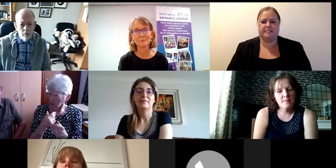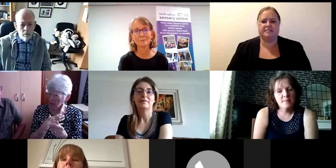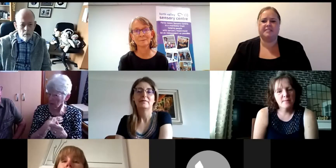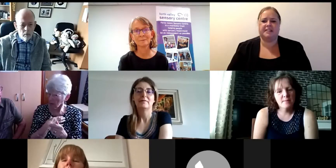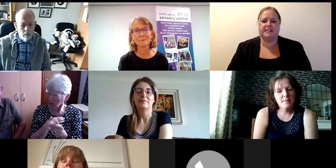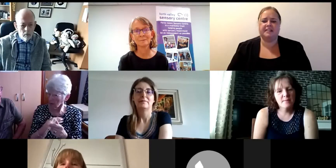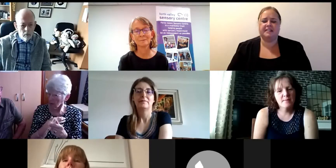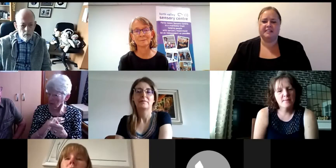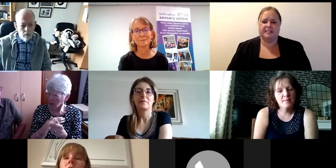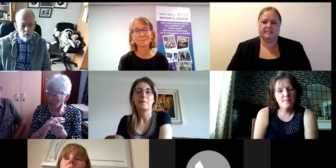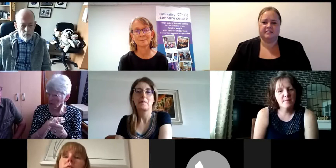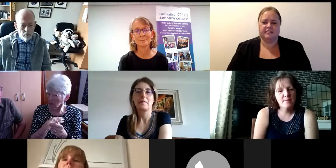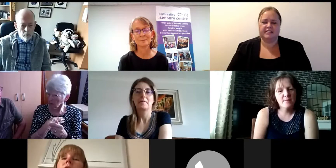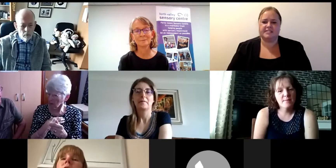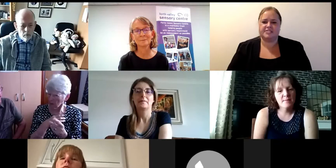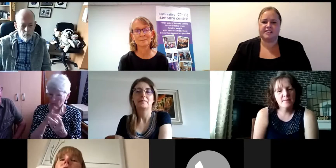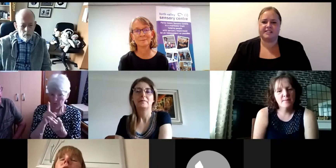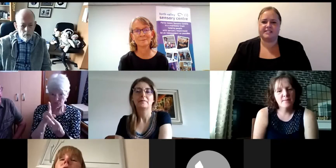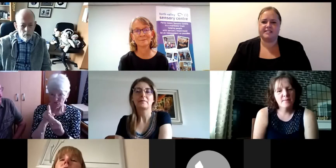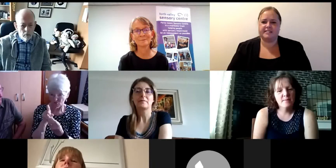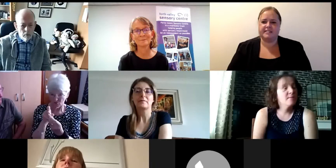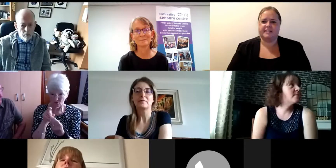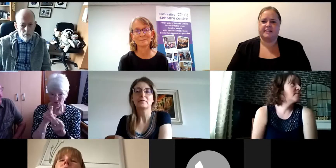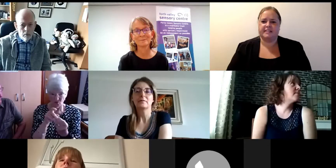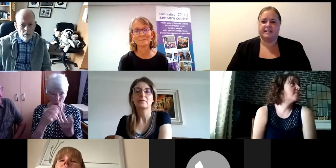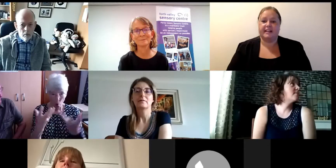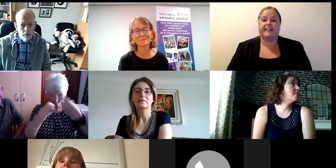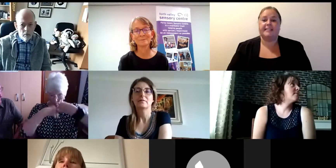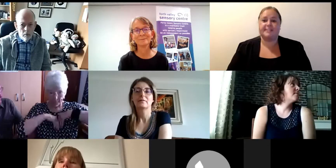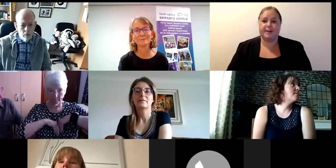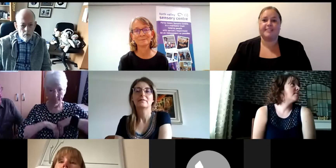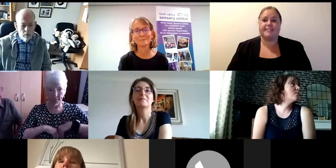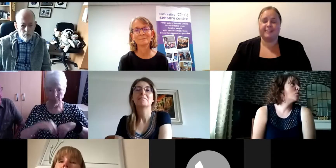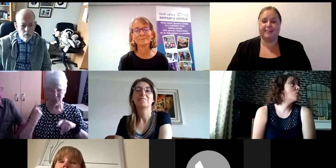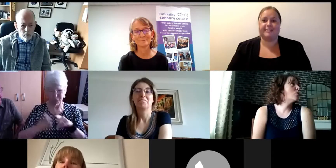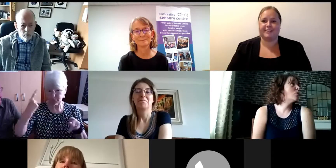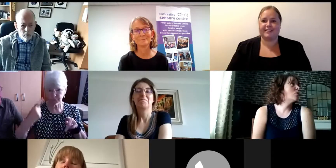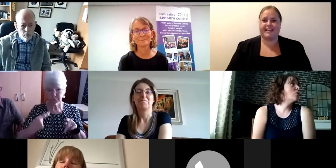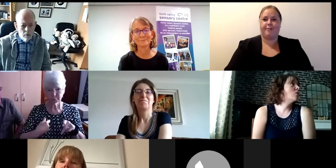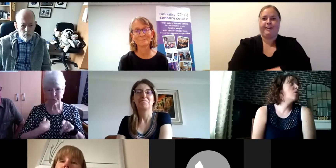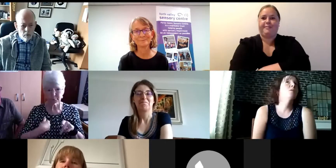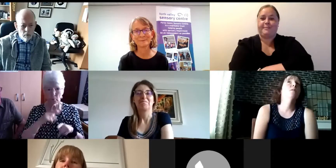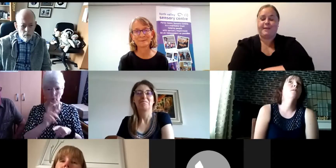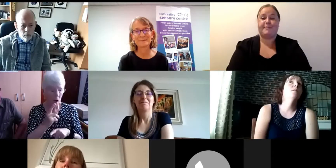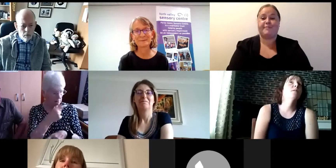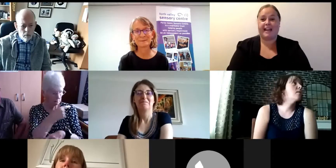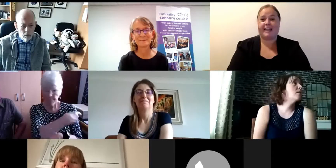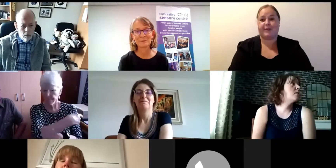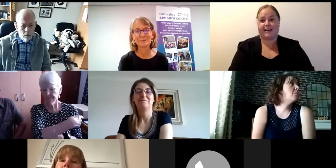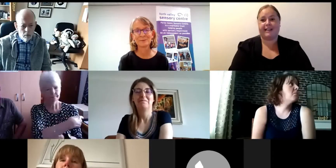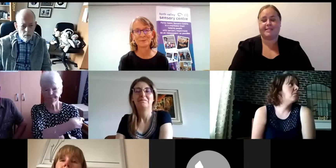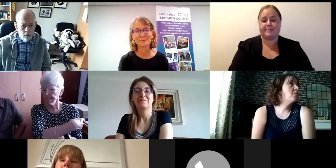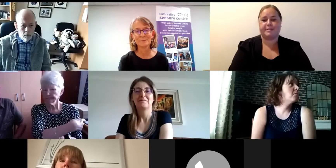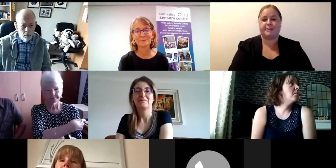That's interesting so I took that in and very quickly I was able to absorb it.